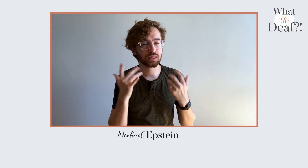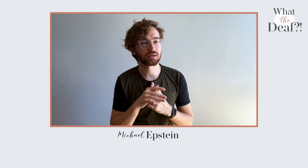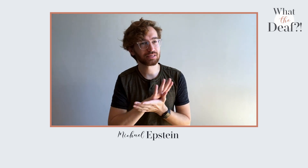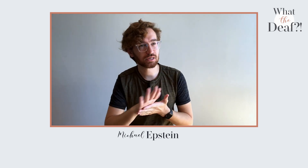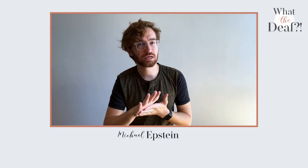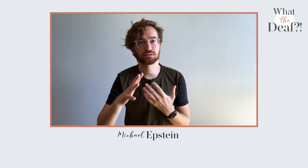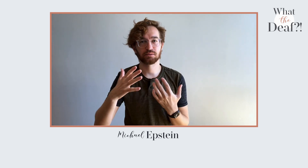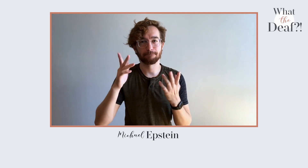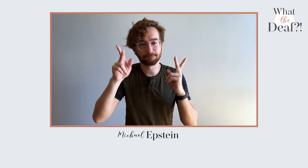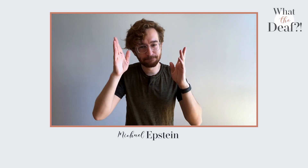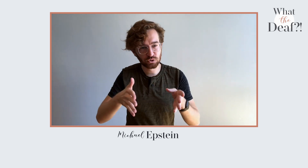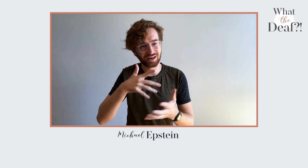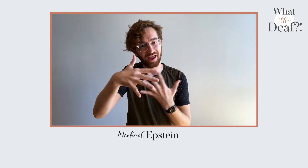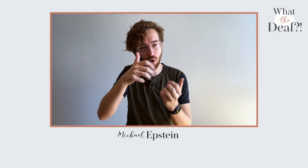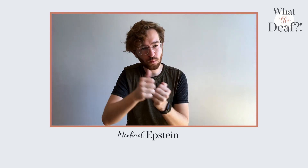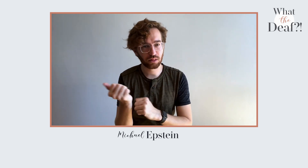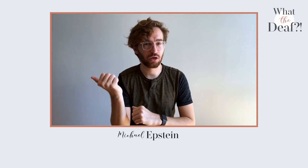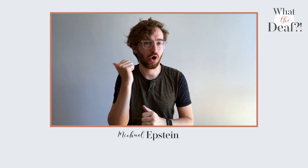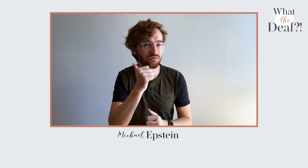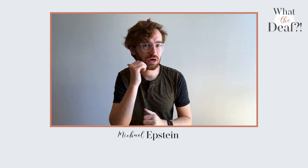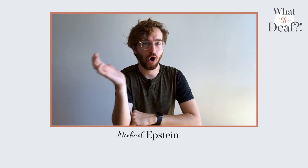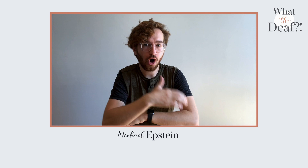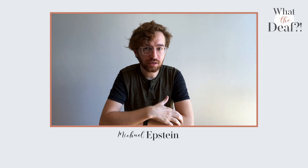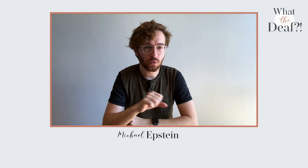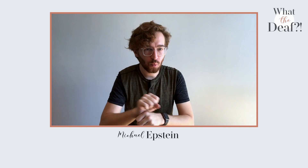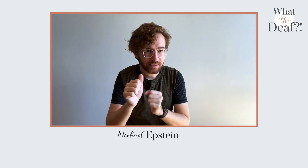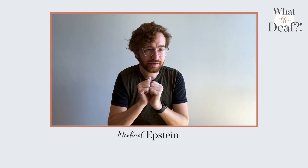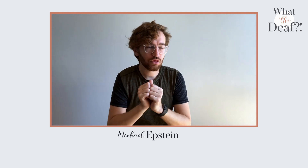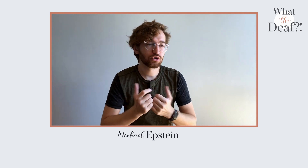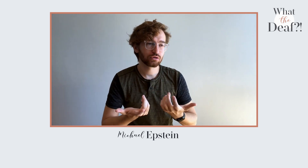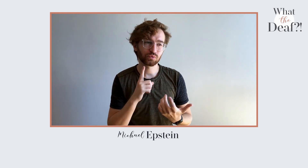as long as you are a good person to hang out with, you are easy to get along with and work together.